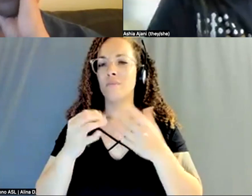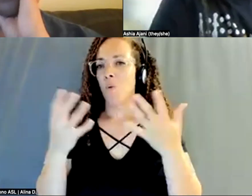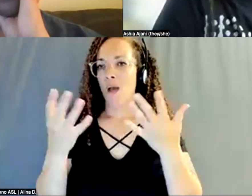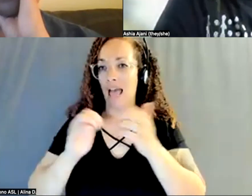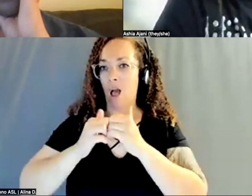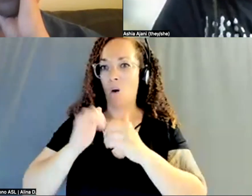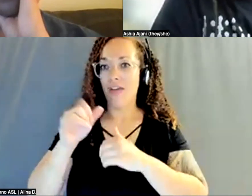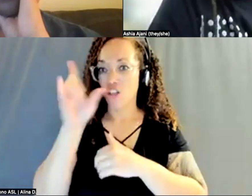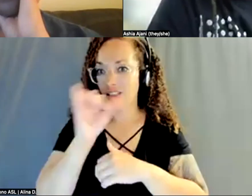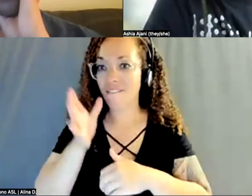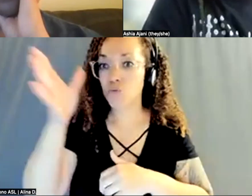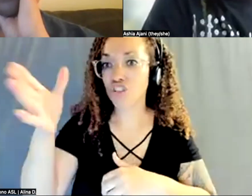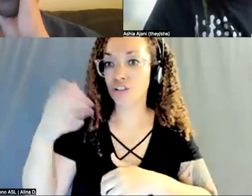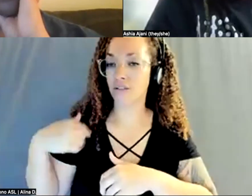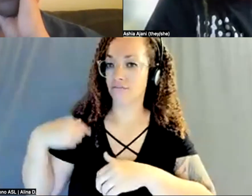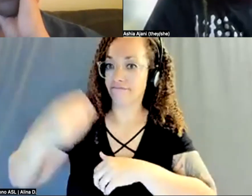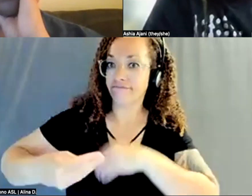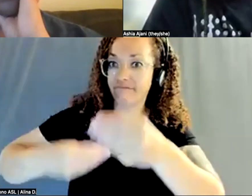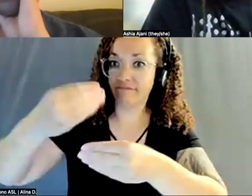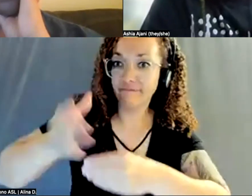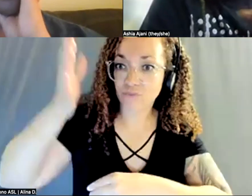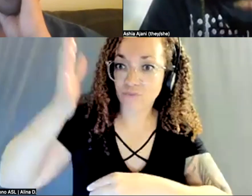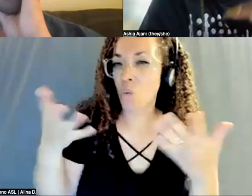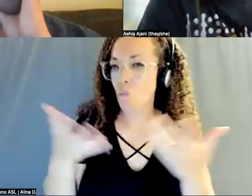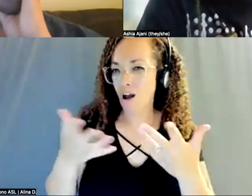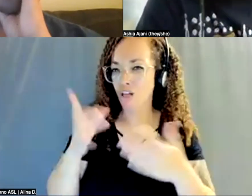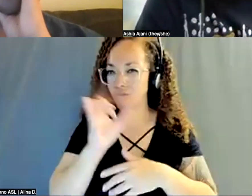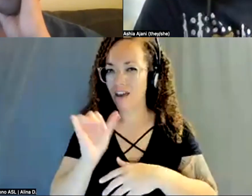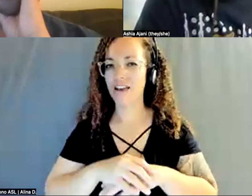mom's family is from the Tonio, Mississippi. And then you know, moving up through Detroit